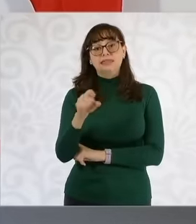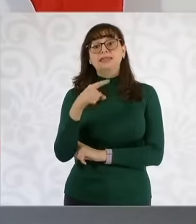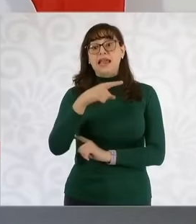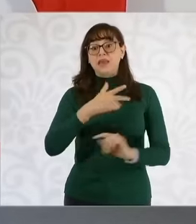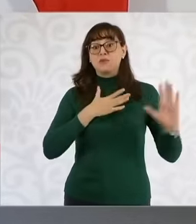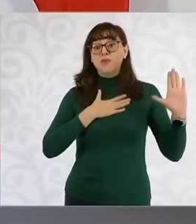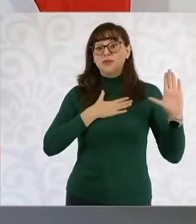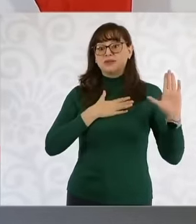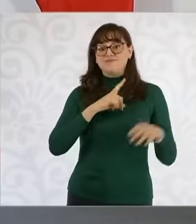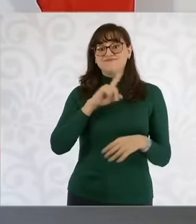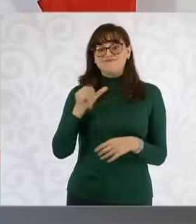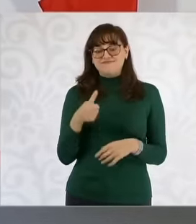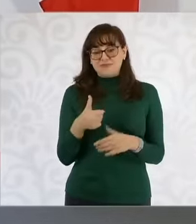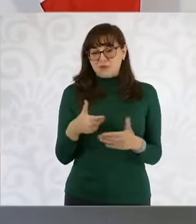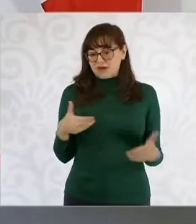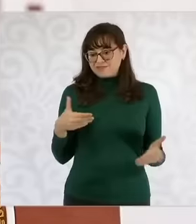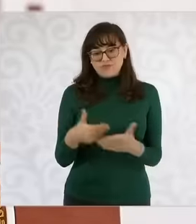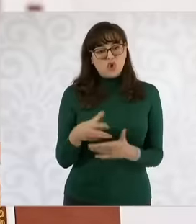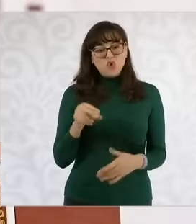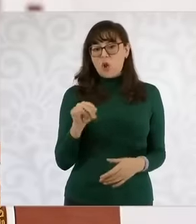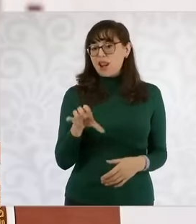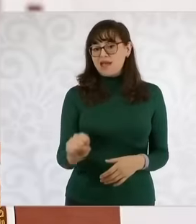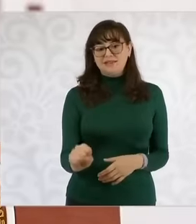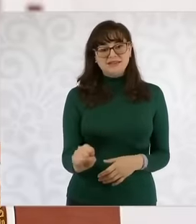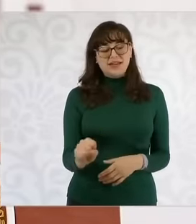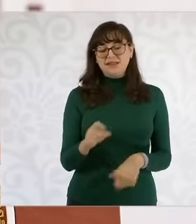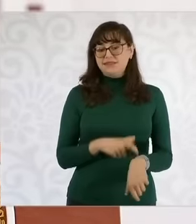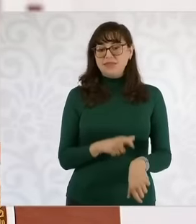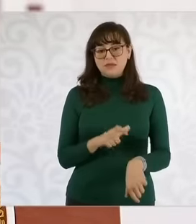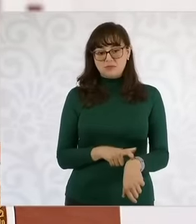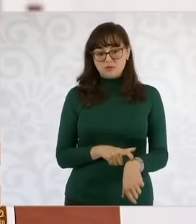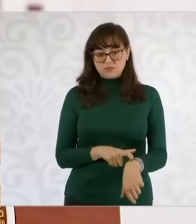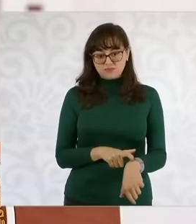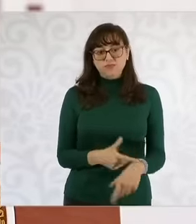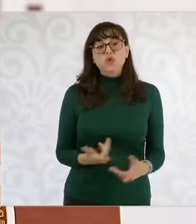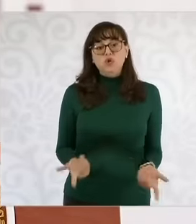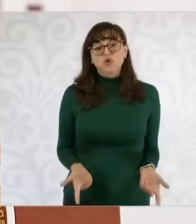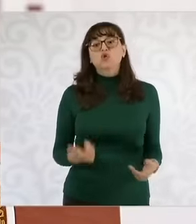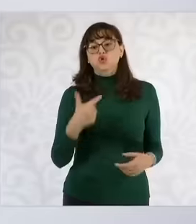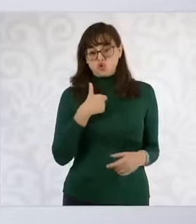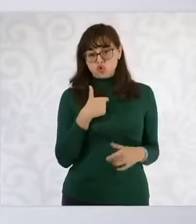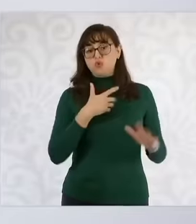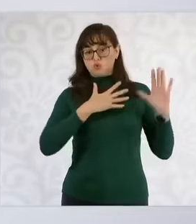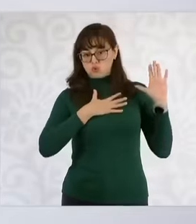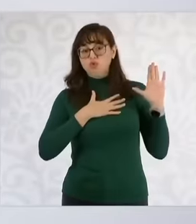to do it then I made a commitment at a meeting there in Sonora that we were going to do it. So